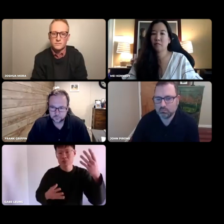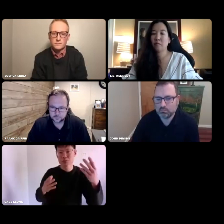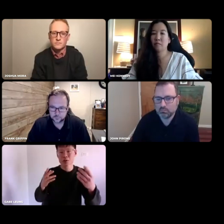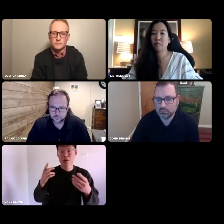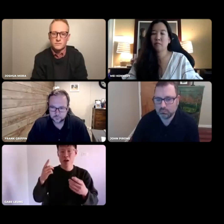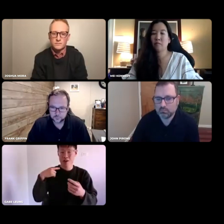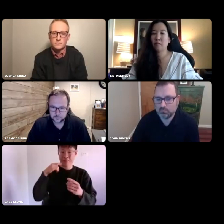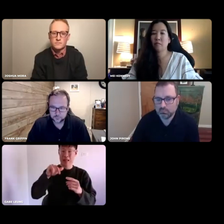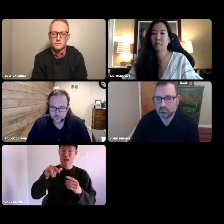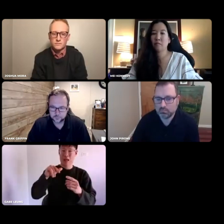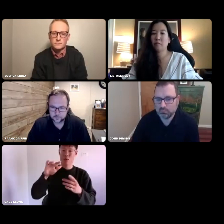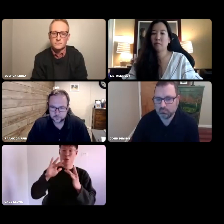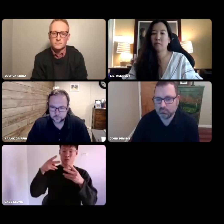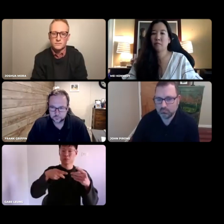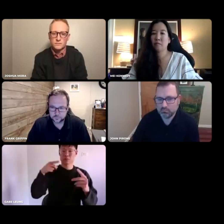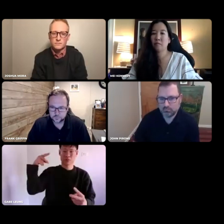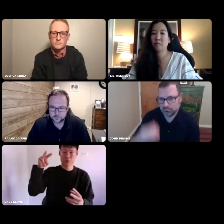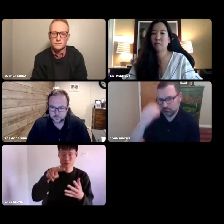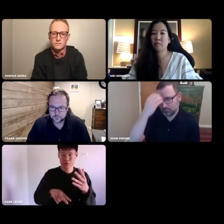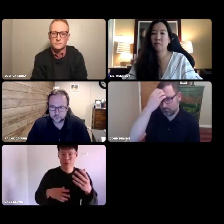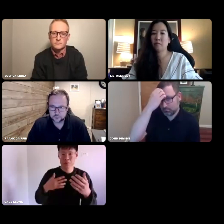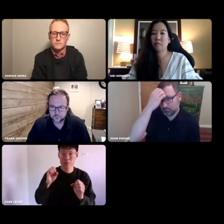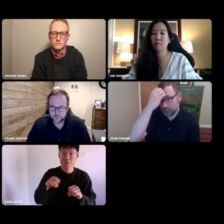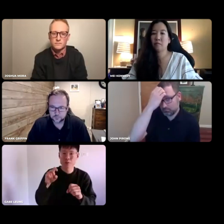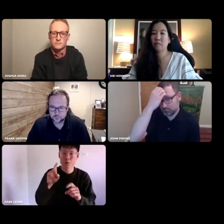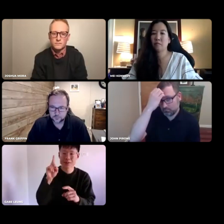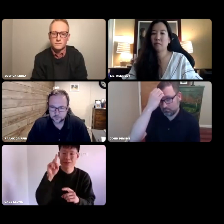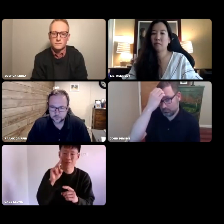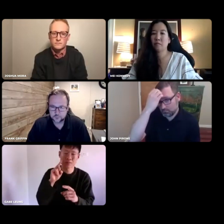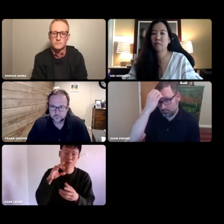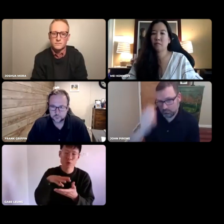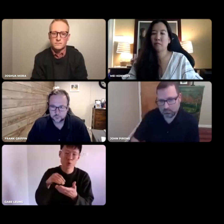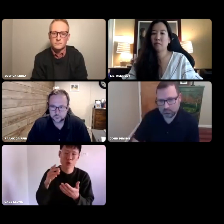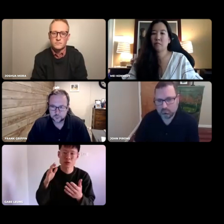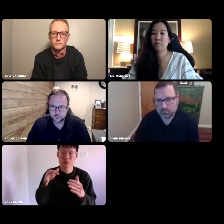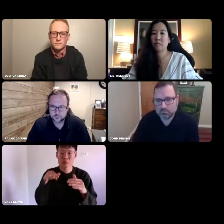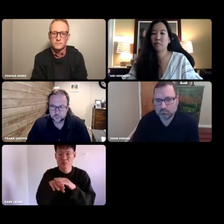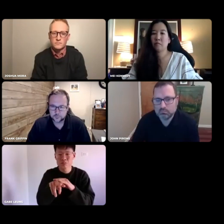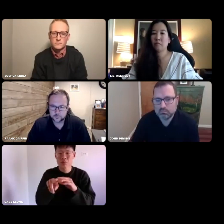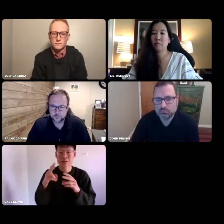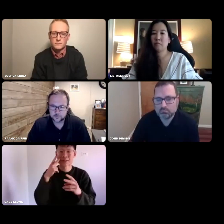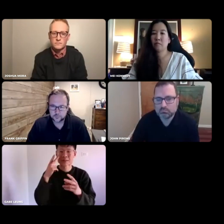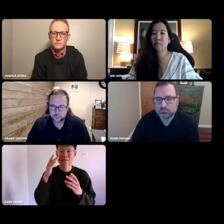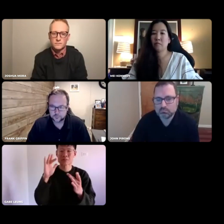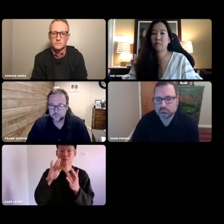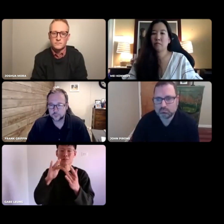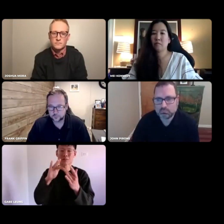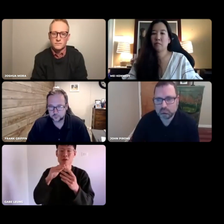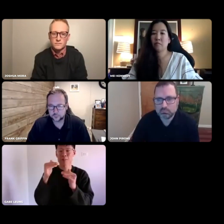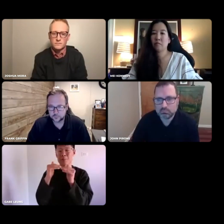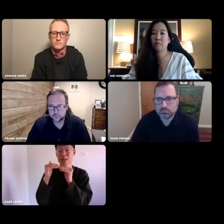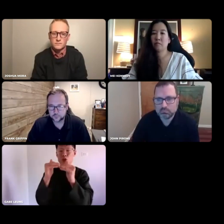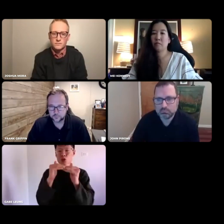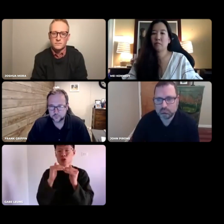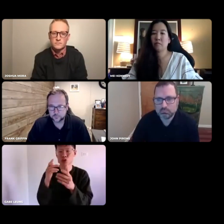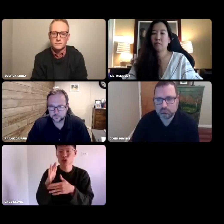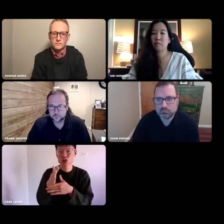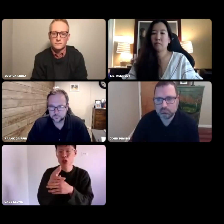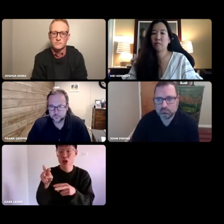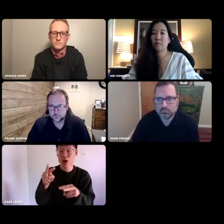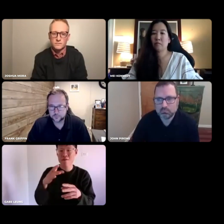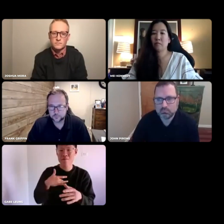So maybe look online to see about possible resources for deaf students to be able to